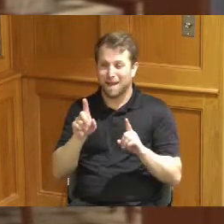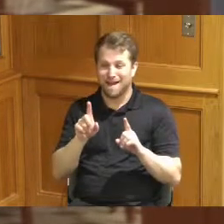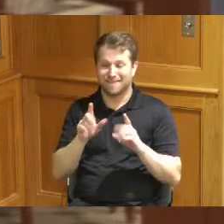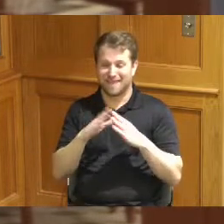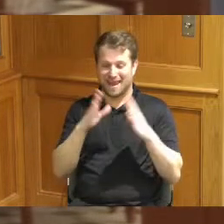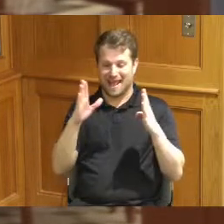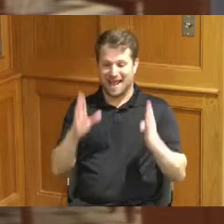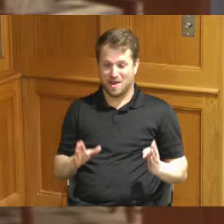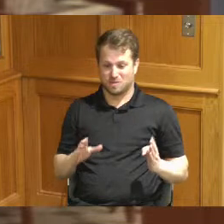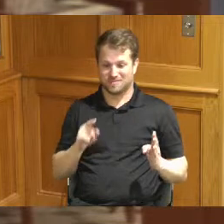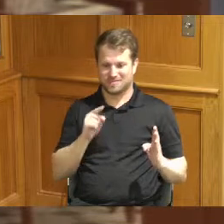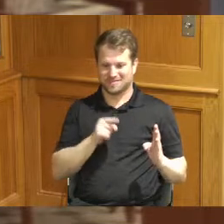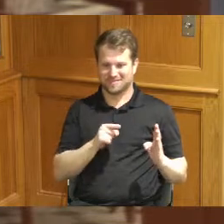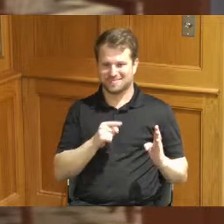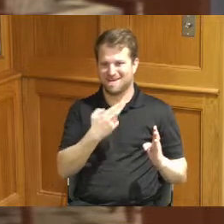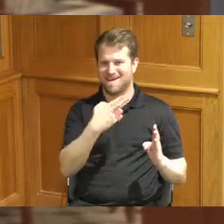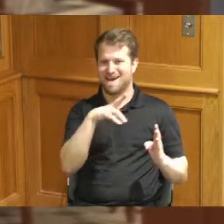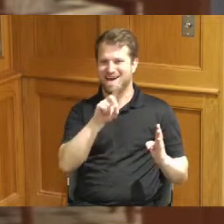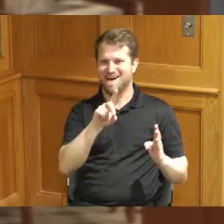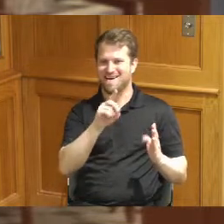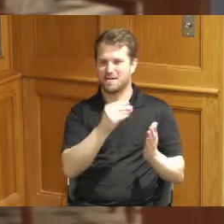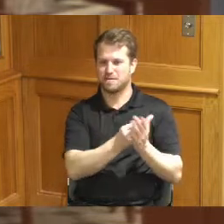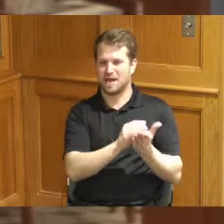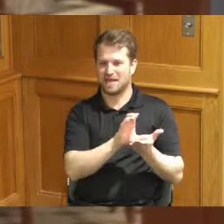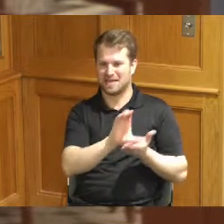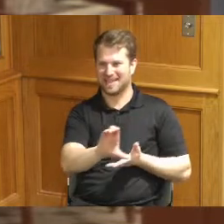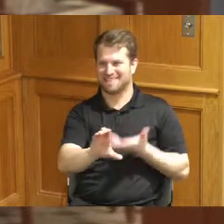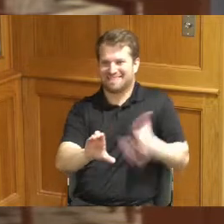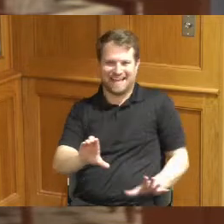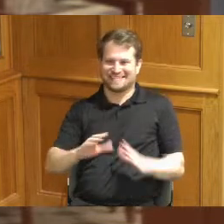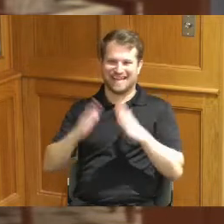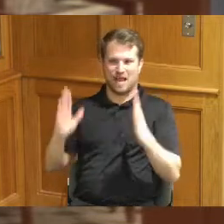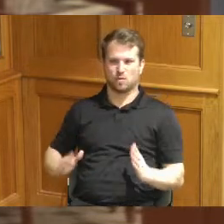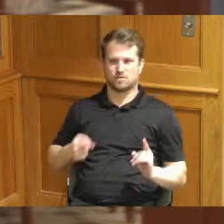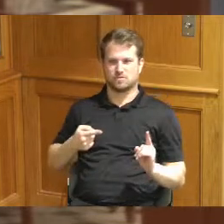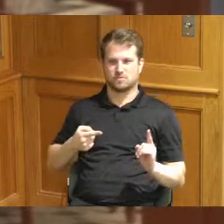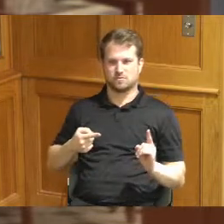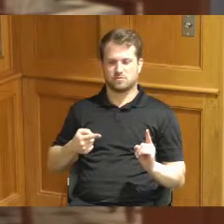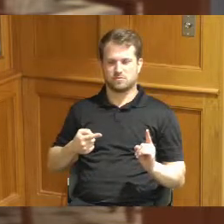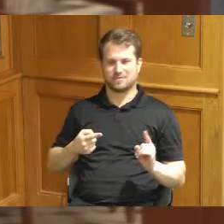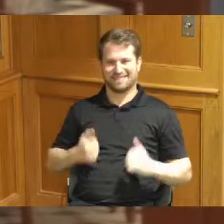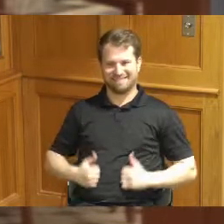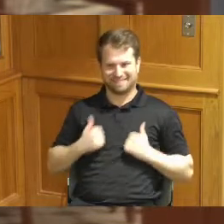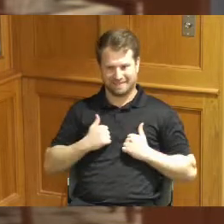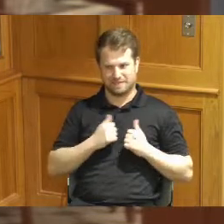is the only thing that HUD funds and we don't have the ability to force people to accept it